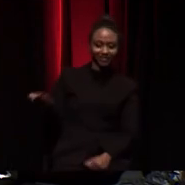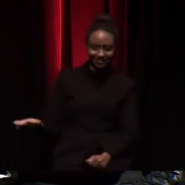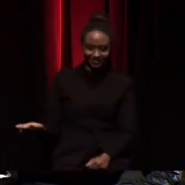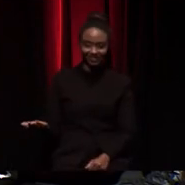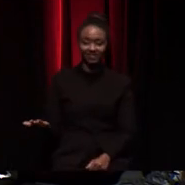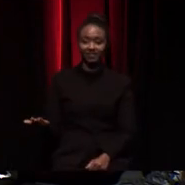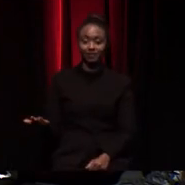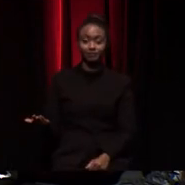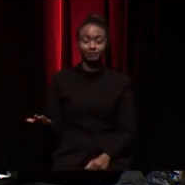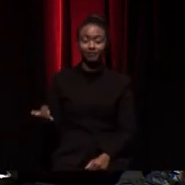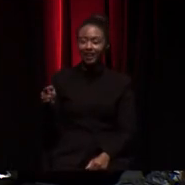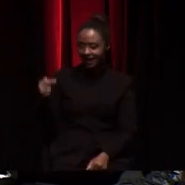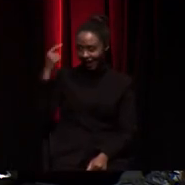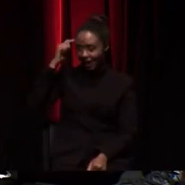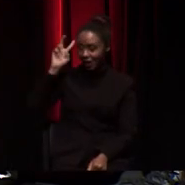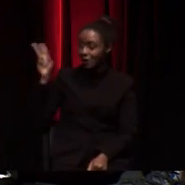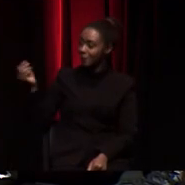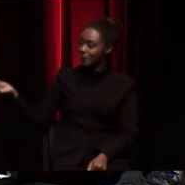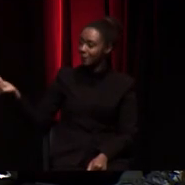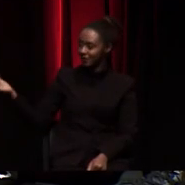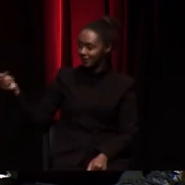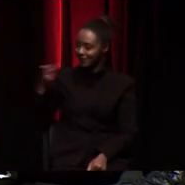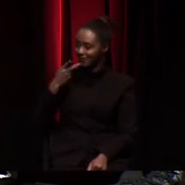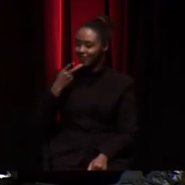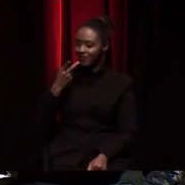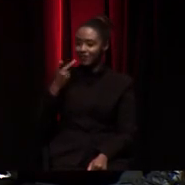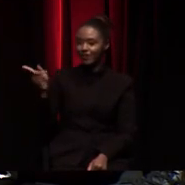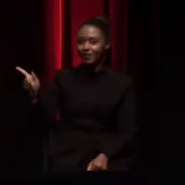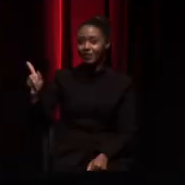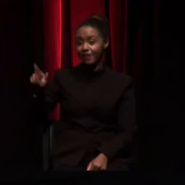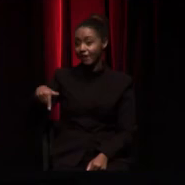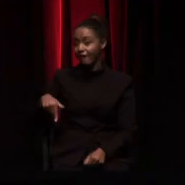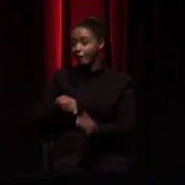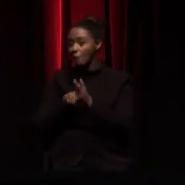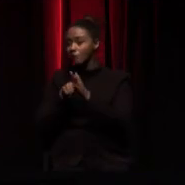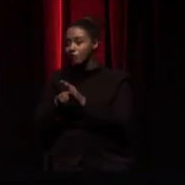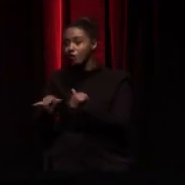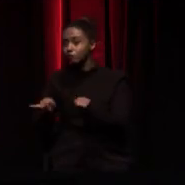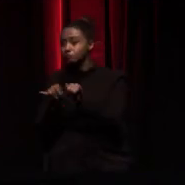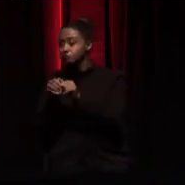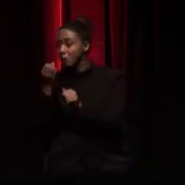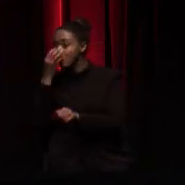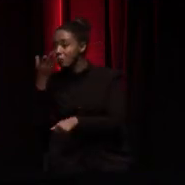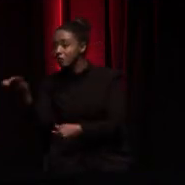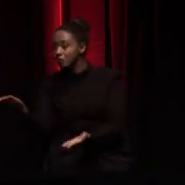I remembered that while she was speaking about spring. May I add something, too?